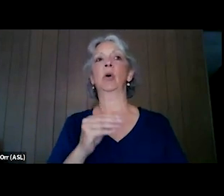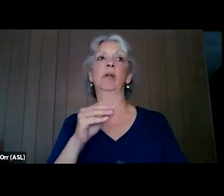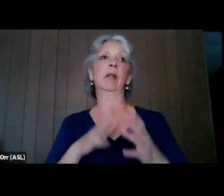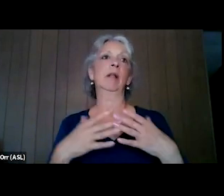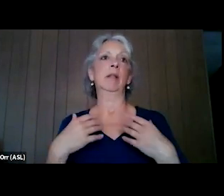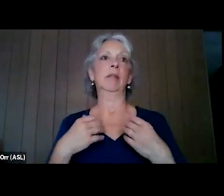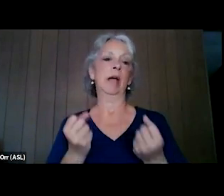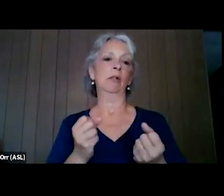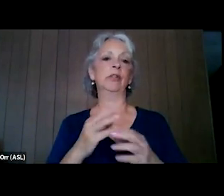Next slide.